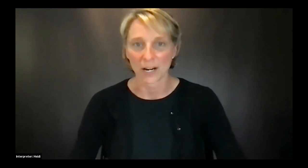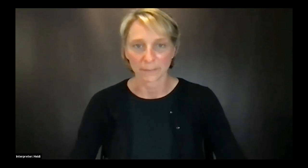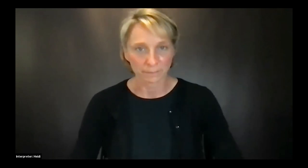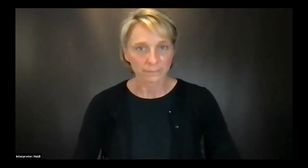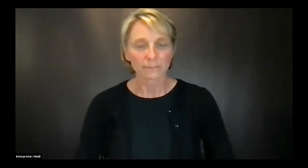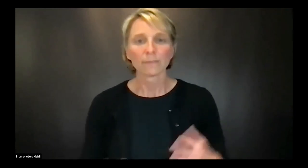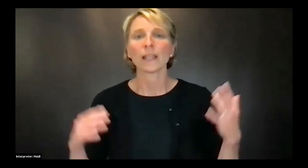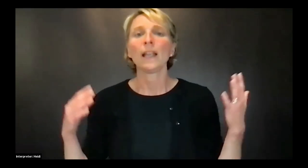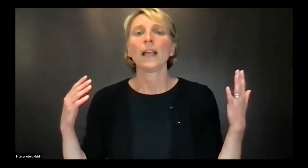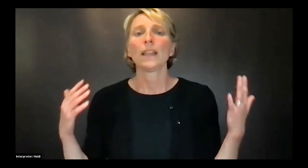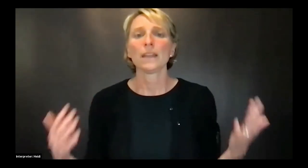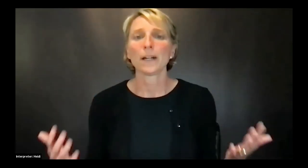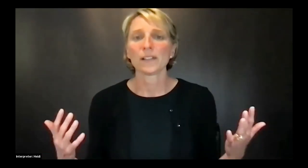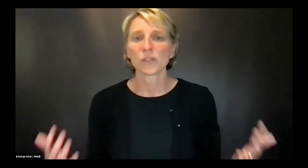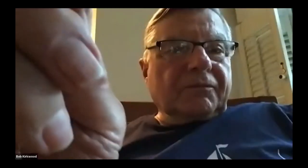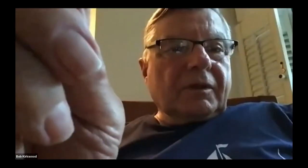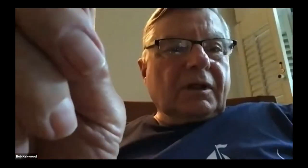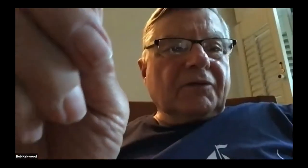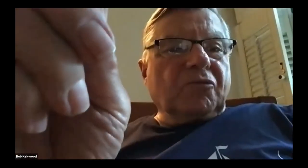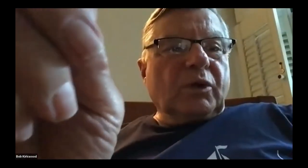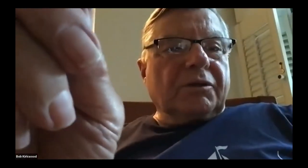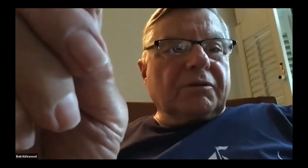The American School for the Deaf is